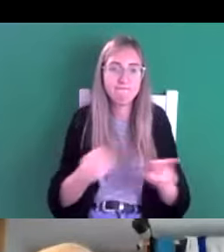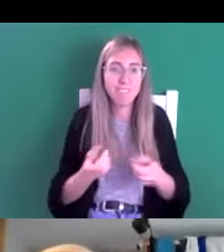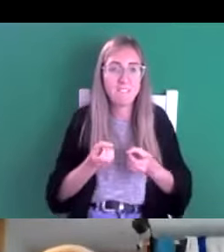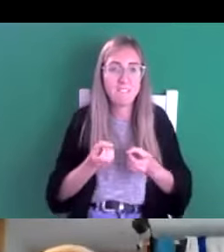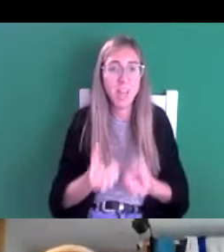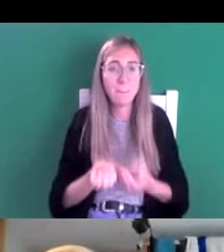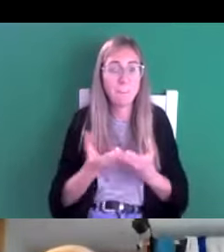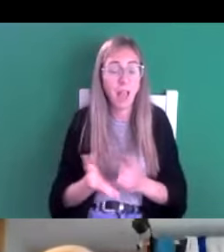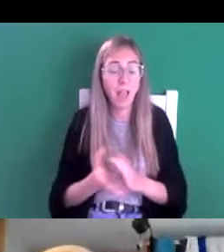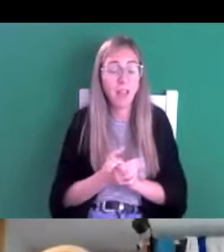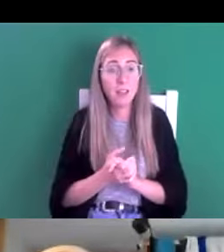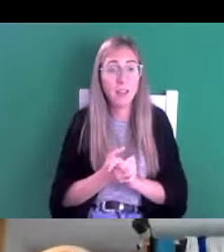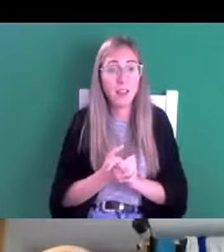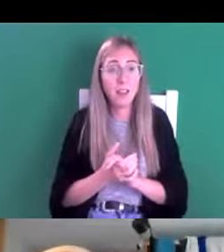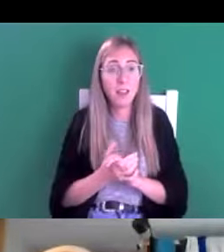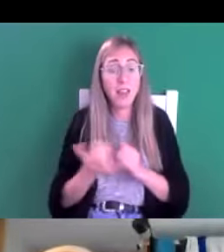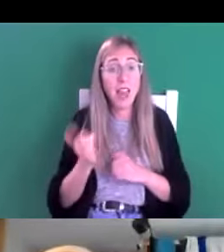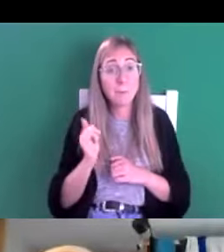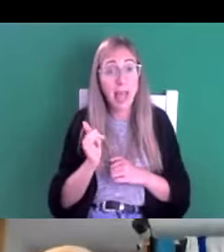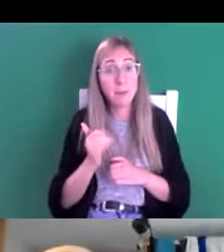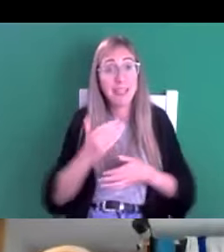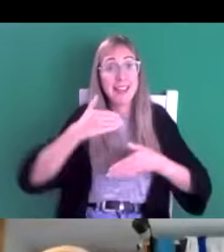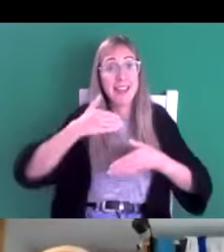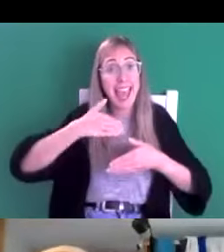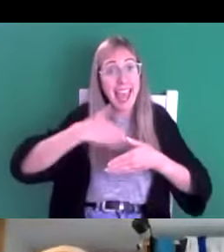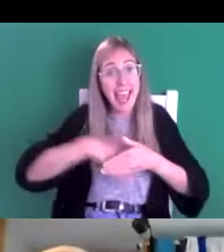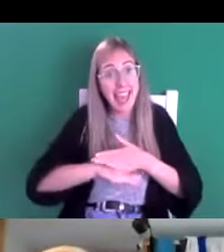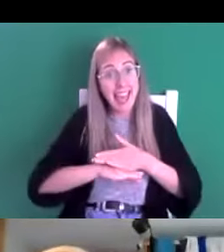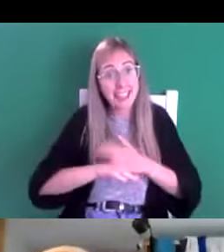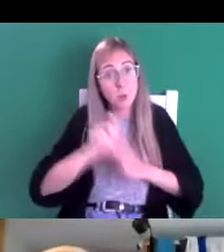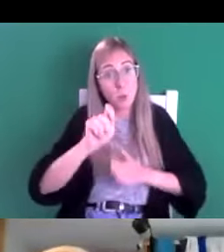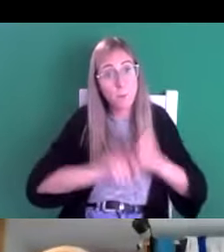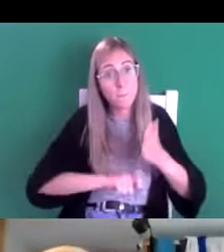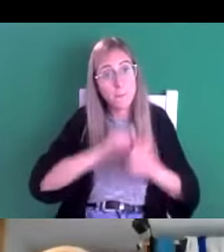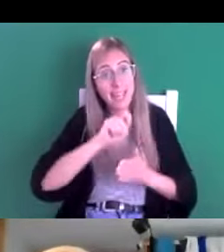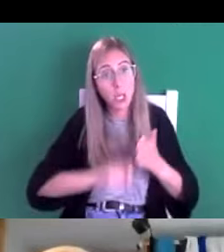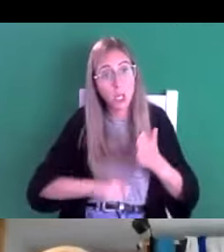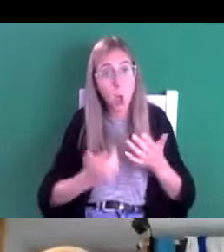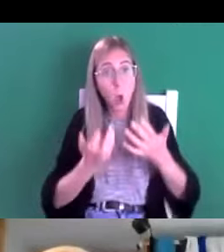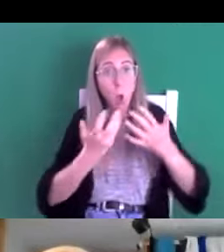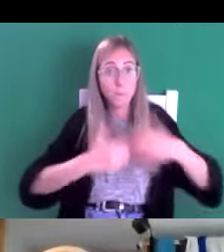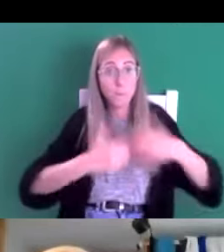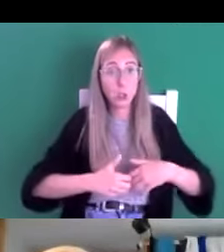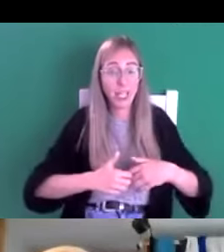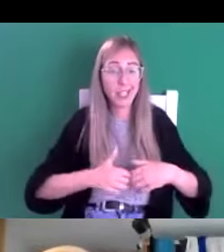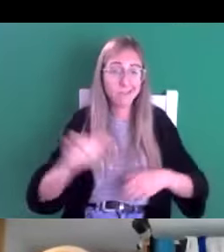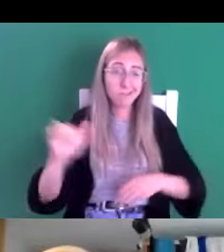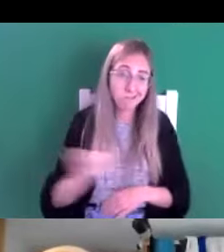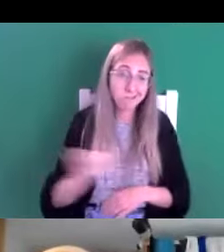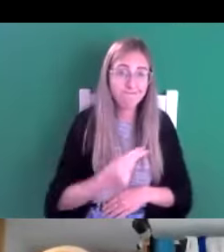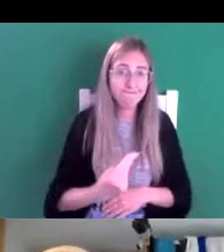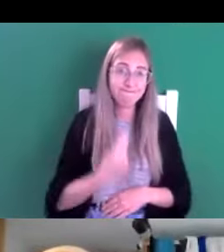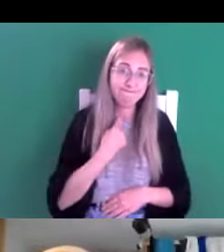went into the bingo machine and your pin ping pong ball didn't come up and it wasn't that you were